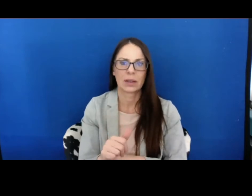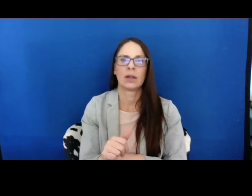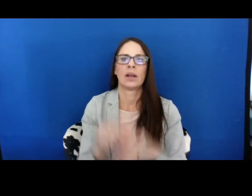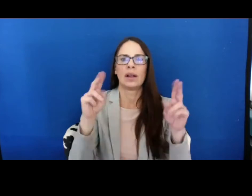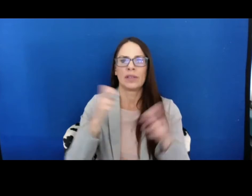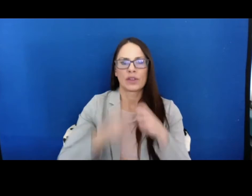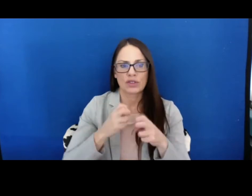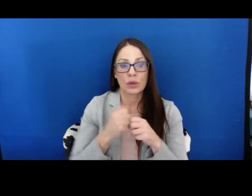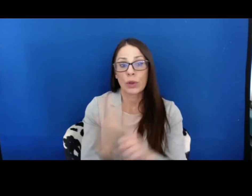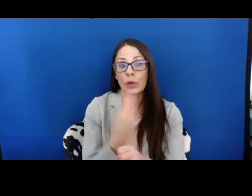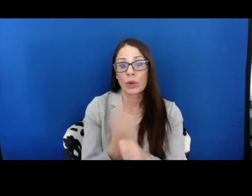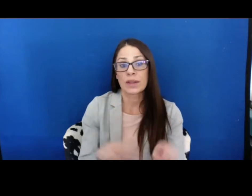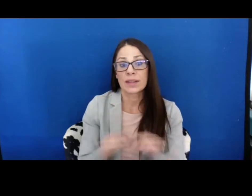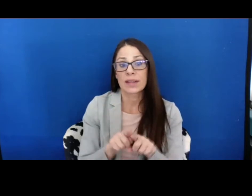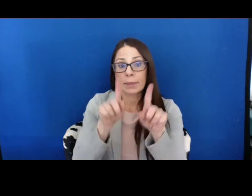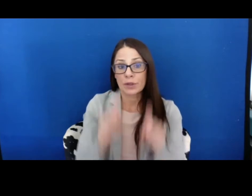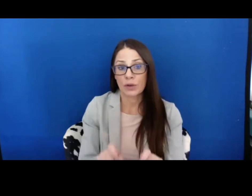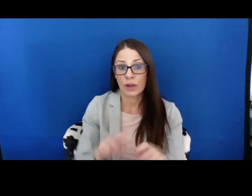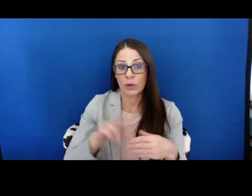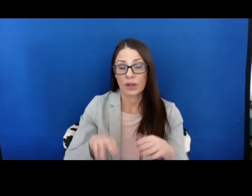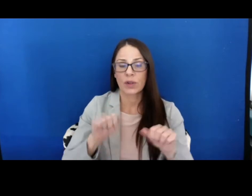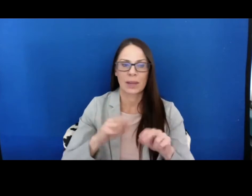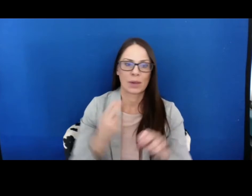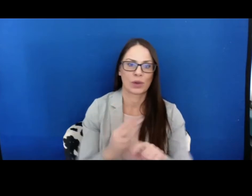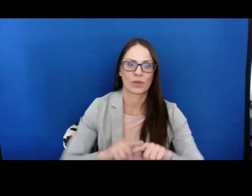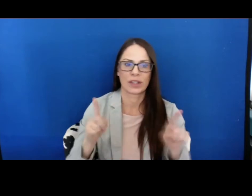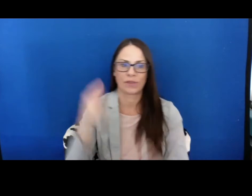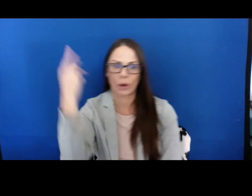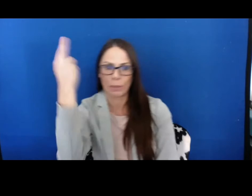survey results can be used for different purposes, and the same survey can have remarkably different